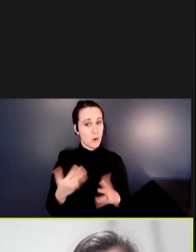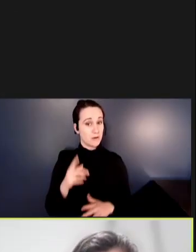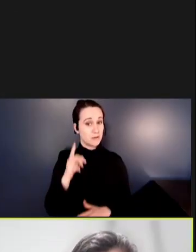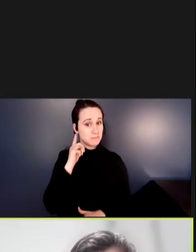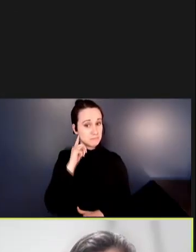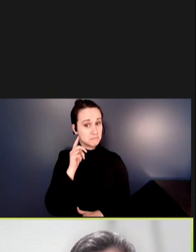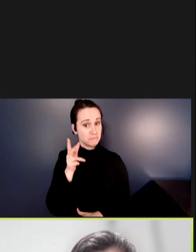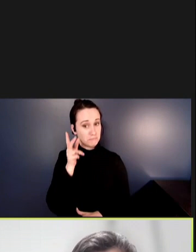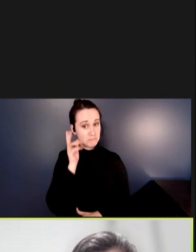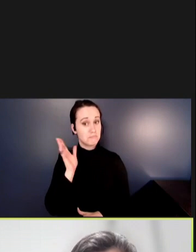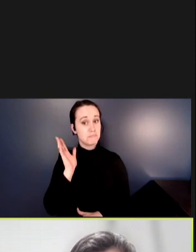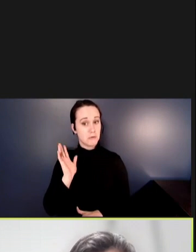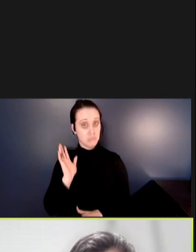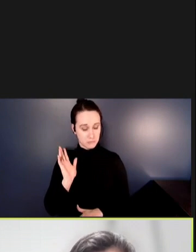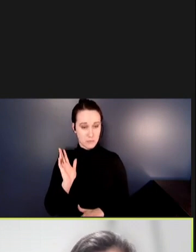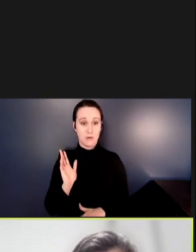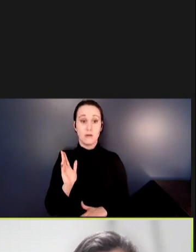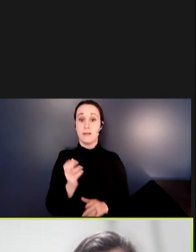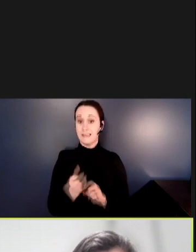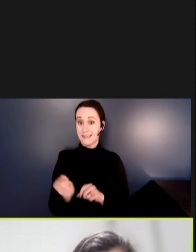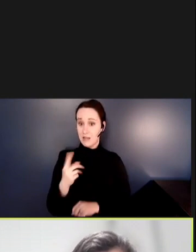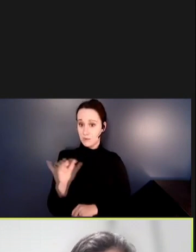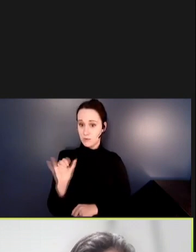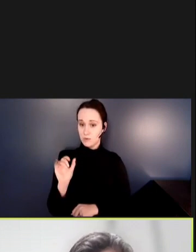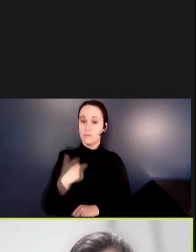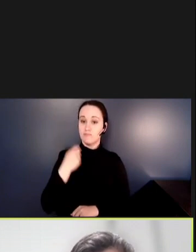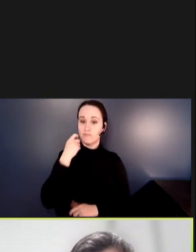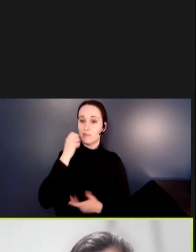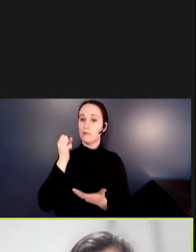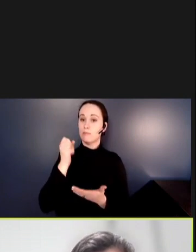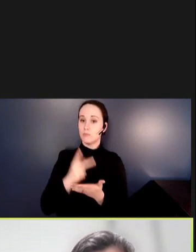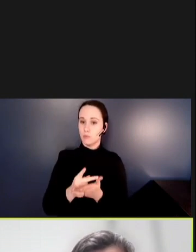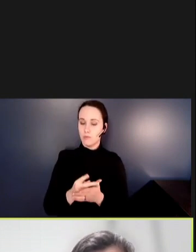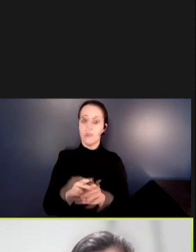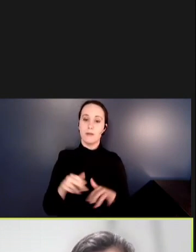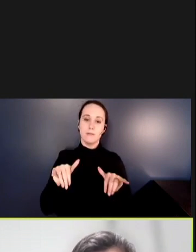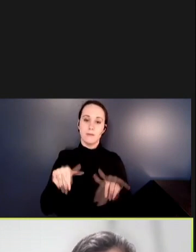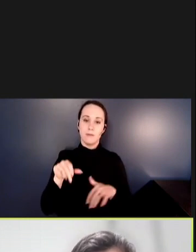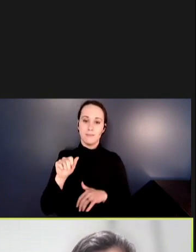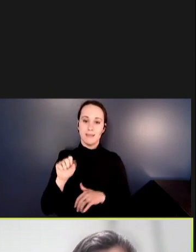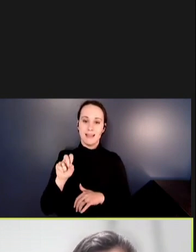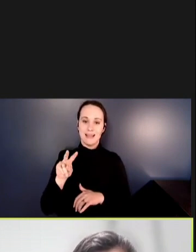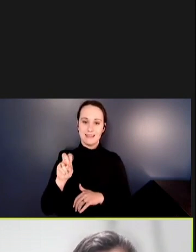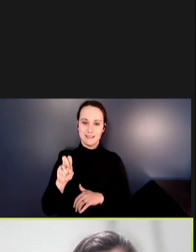also last year we had an approval of a passive immunization product, a monoclonal antibody